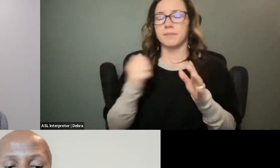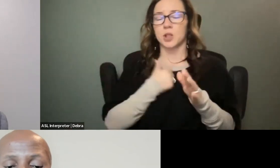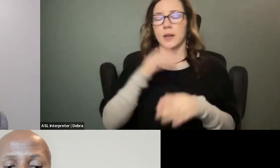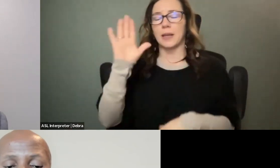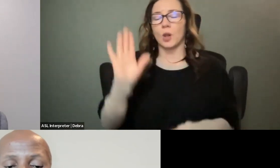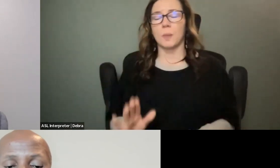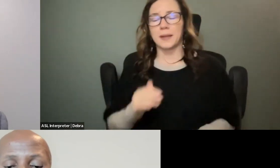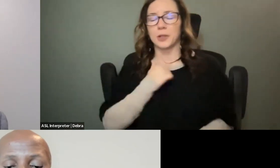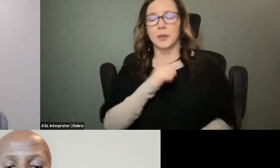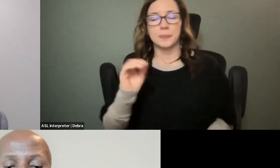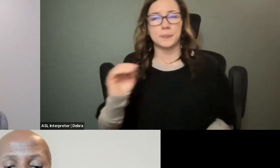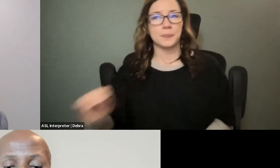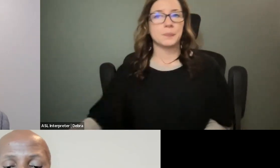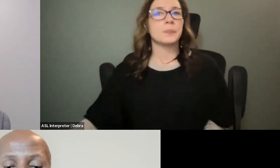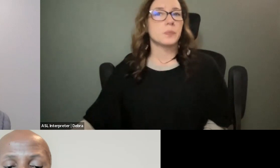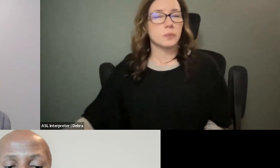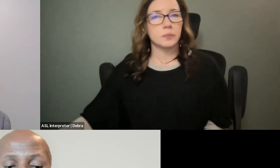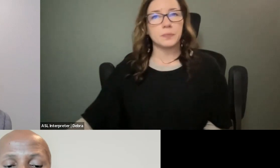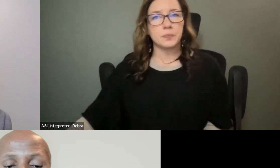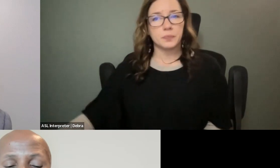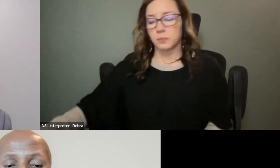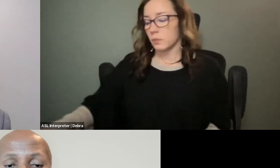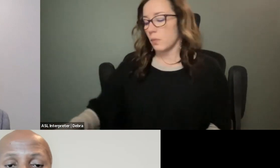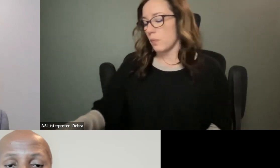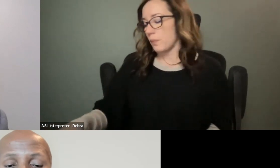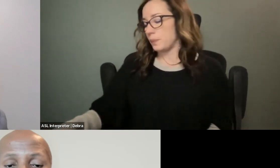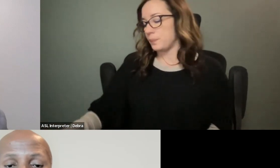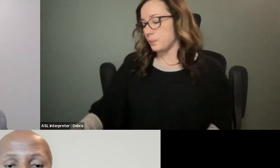no I don't have any more questions thank you oh okay